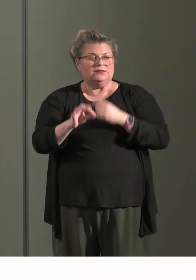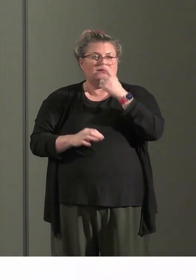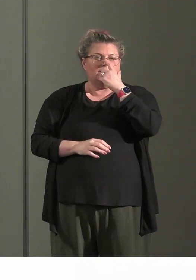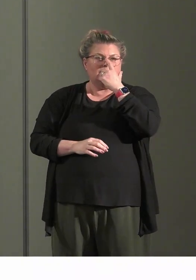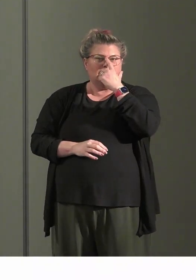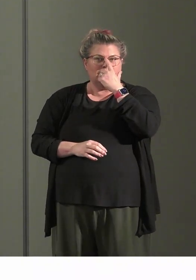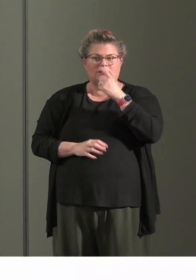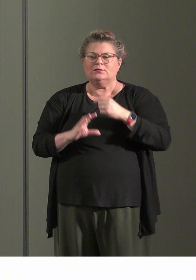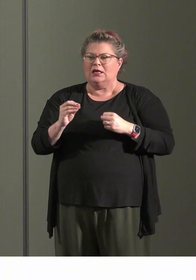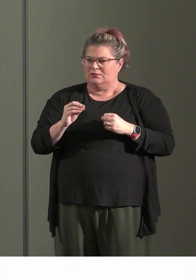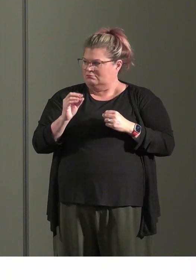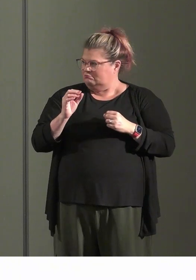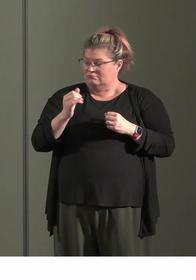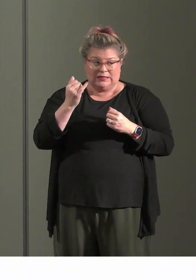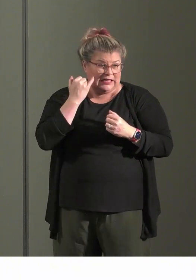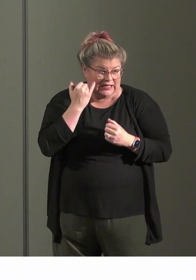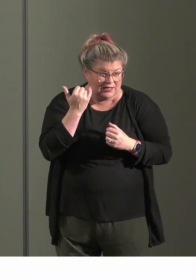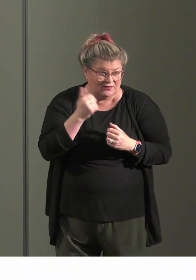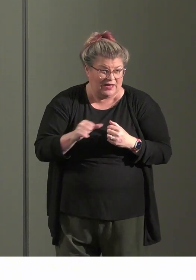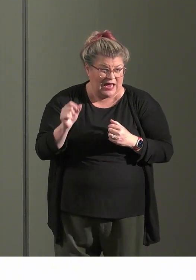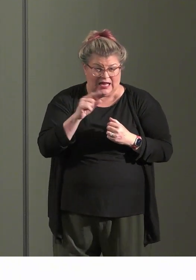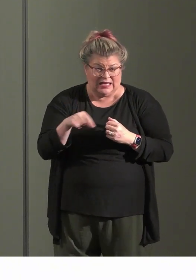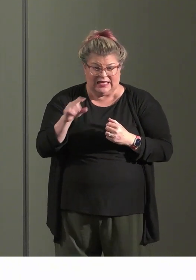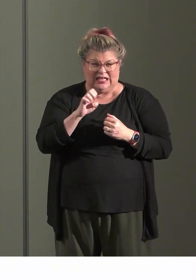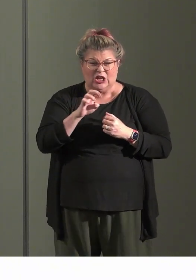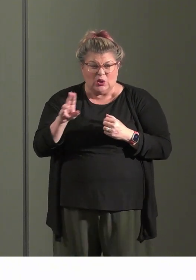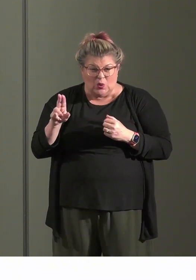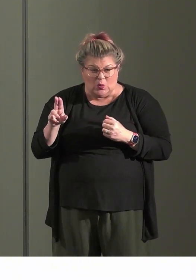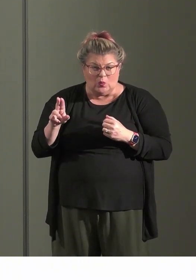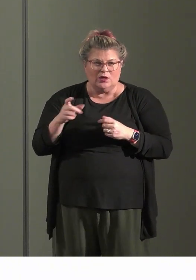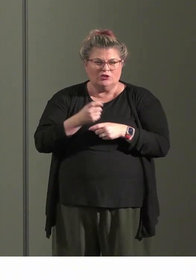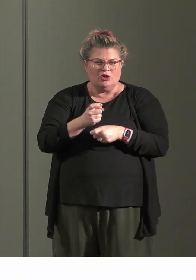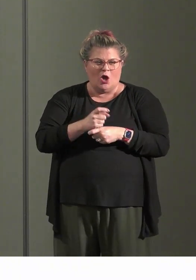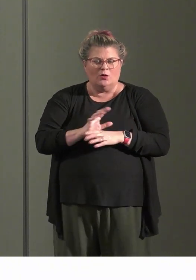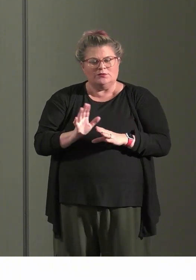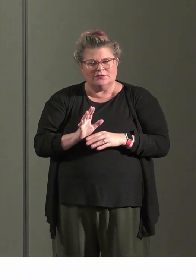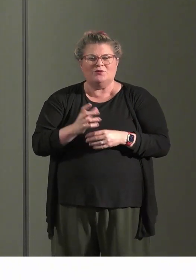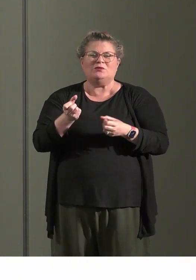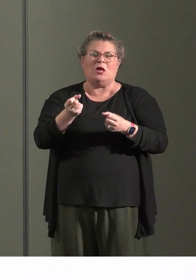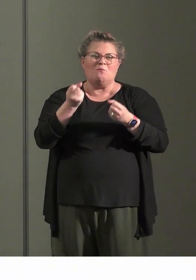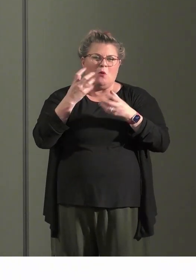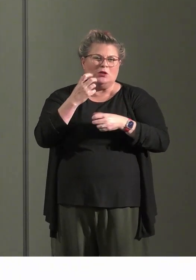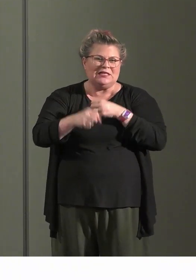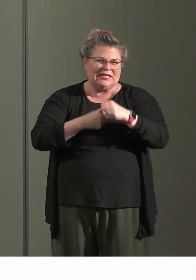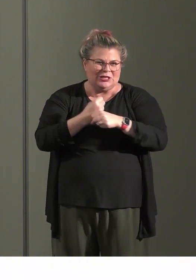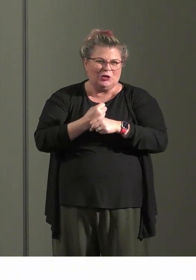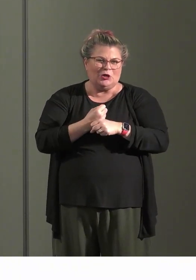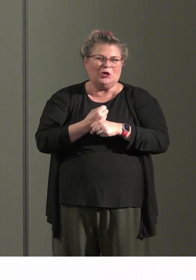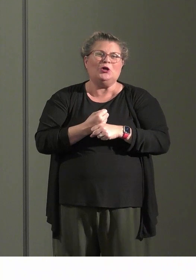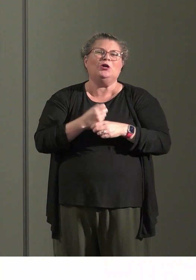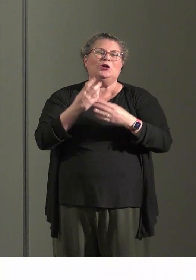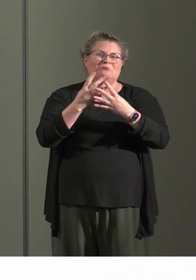as the case of many EU actions required multi-year phasing and process. So in